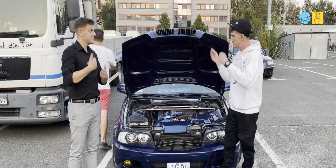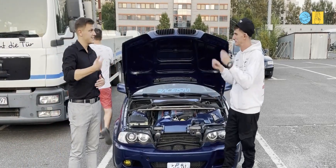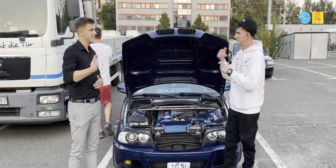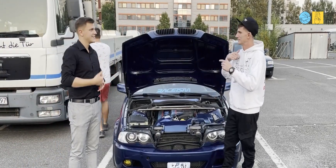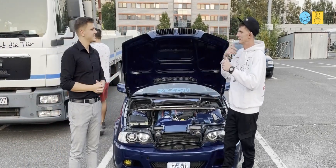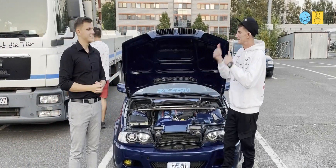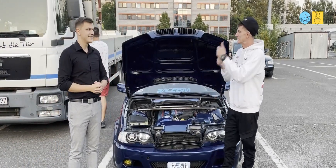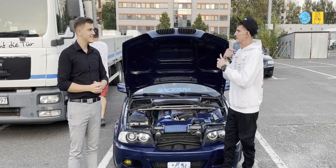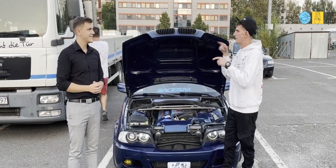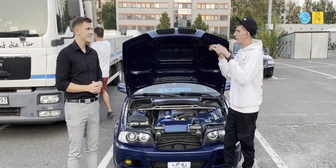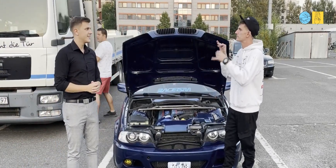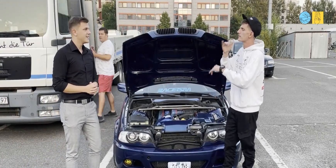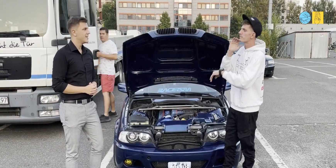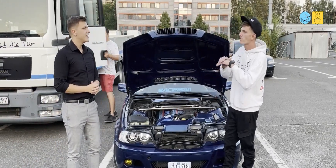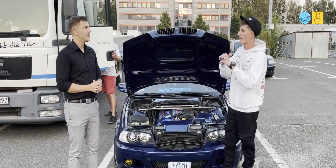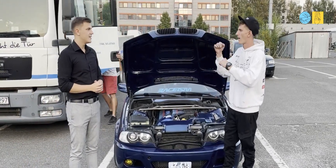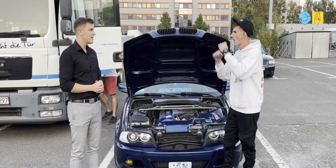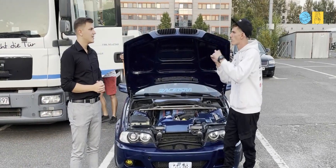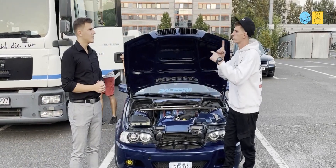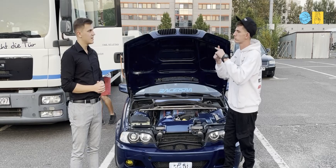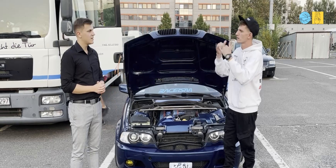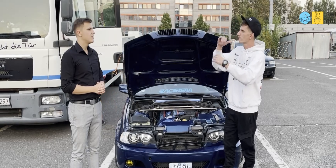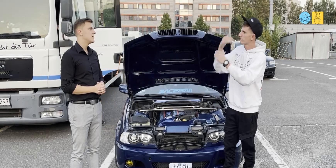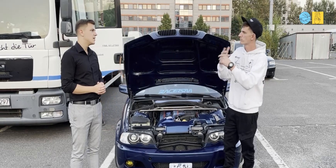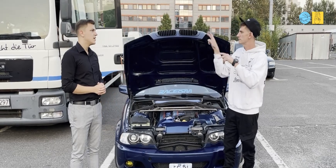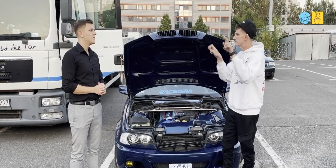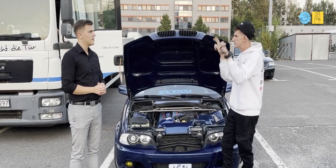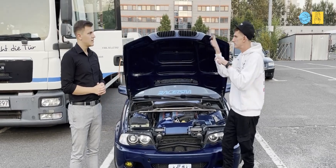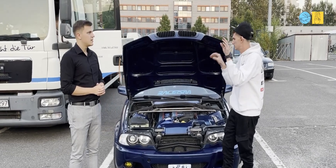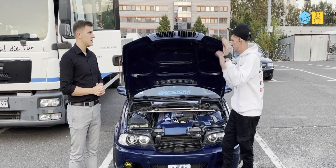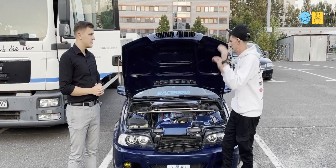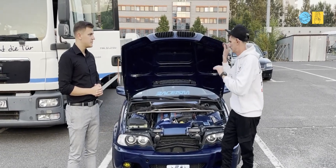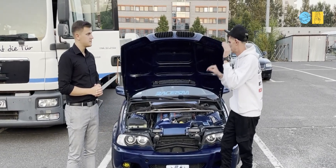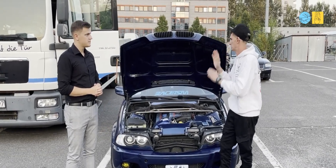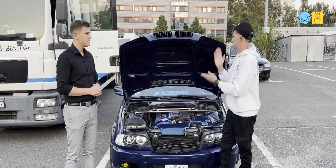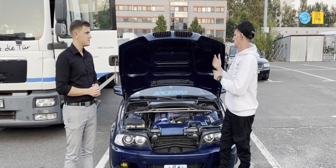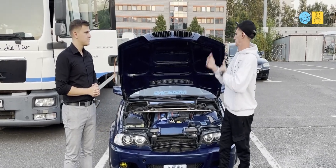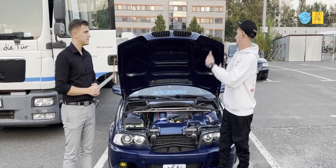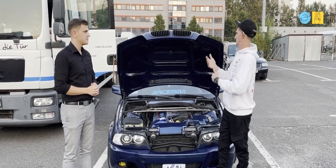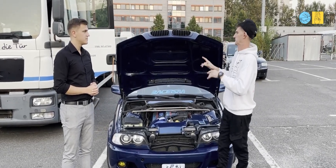individual parts myself, I also took care of their assembly...